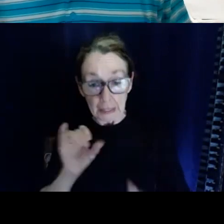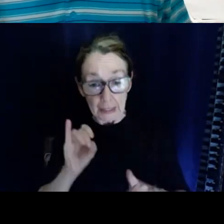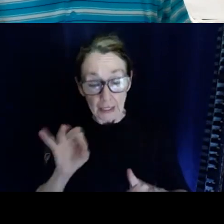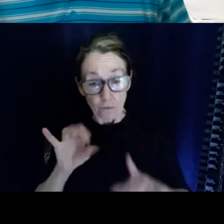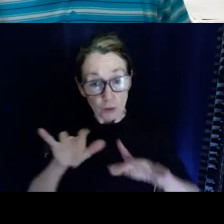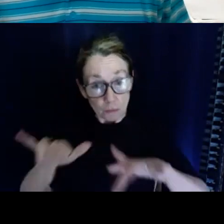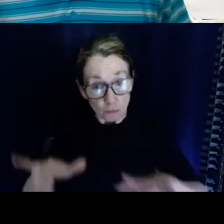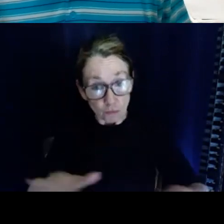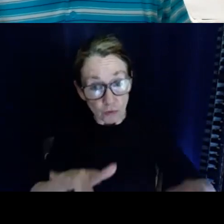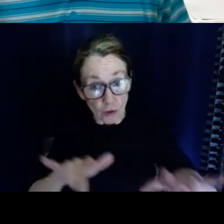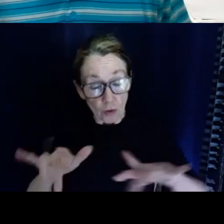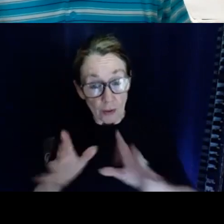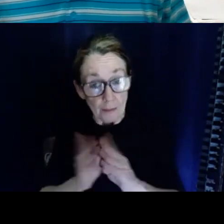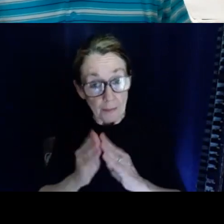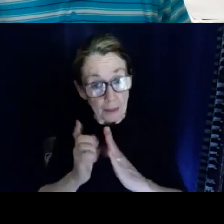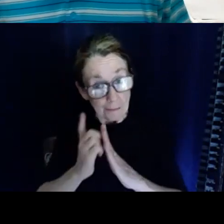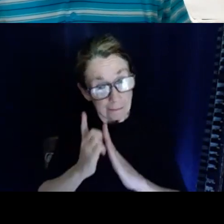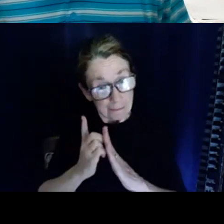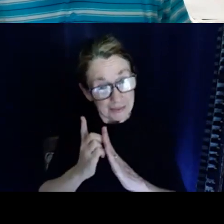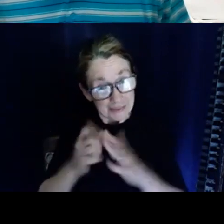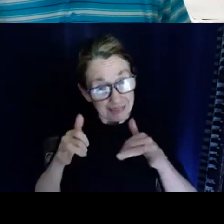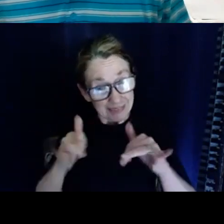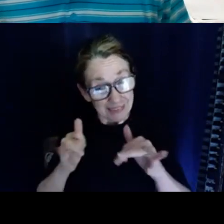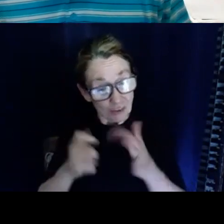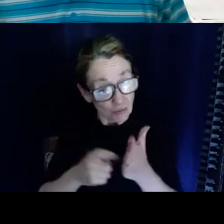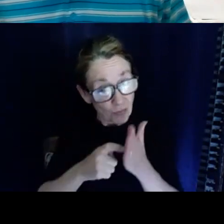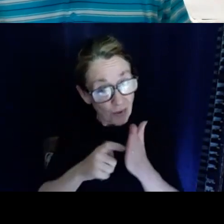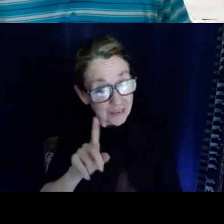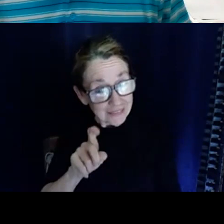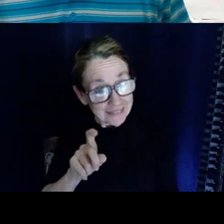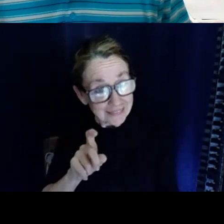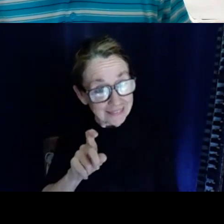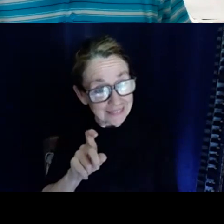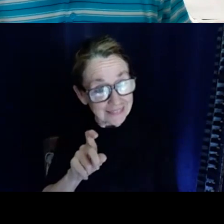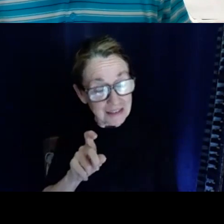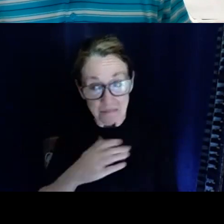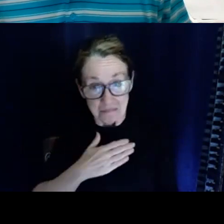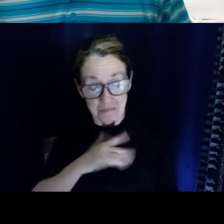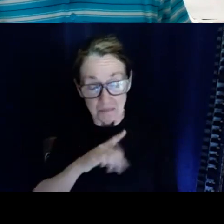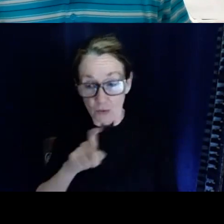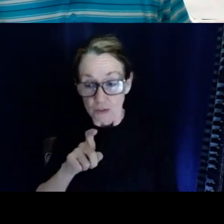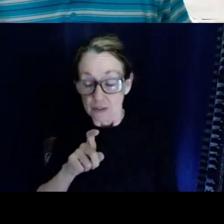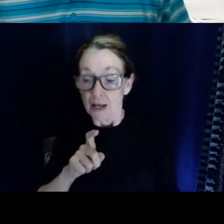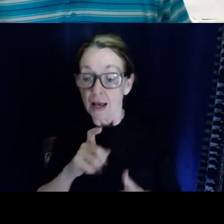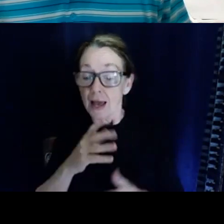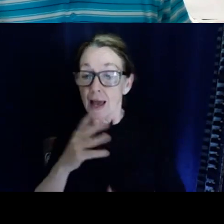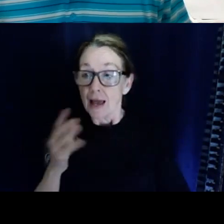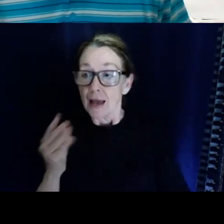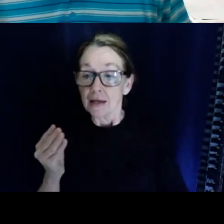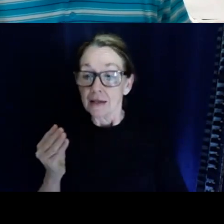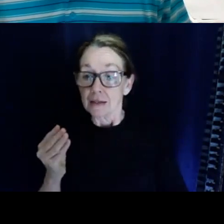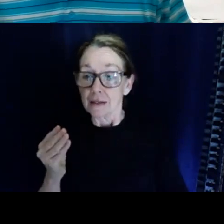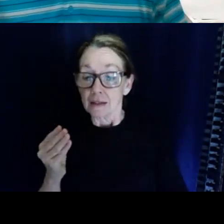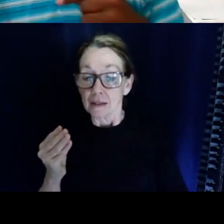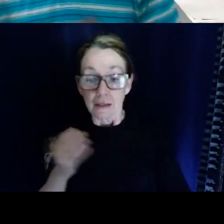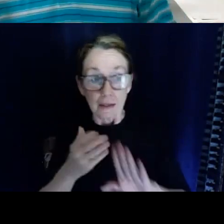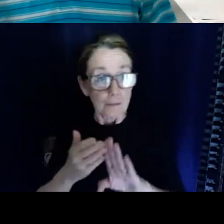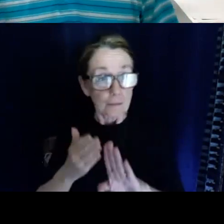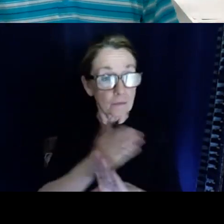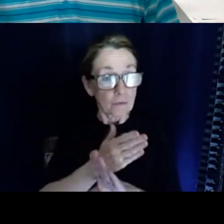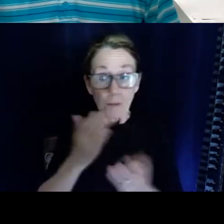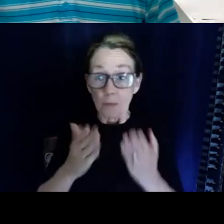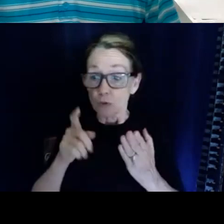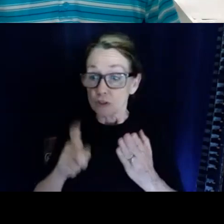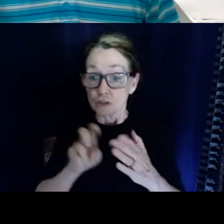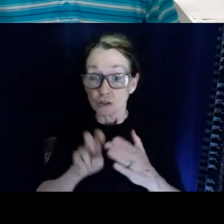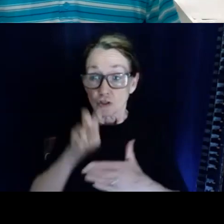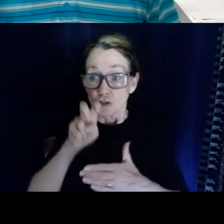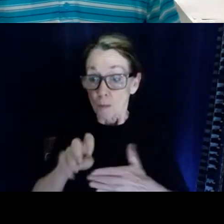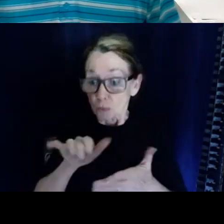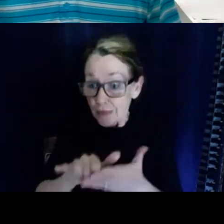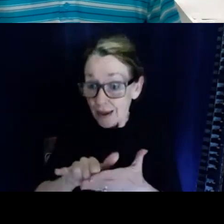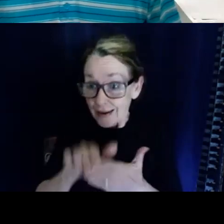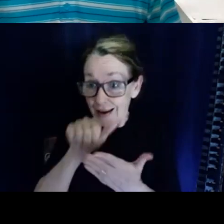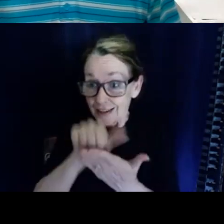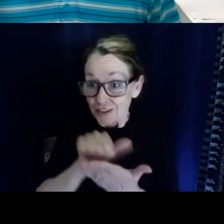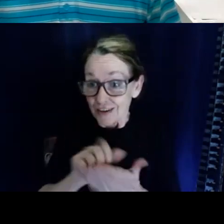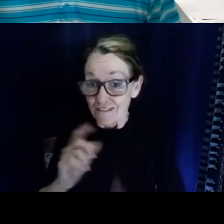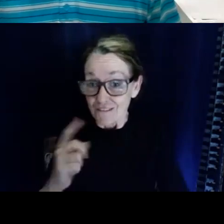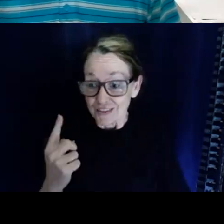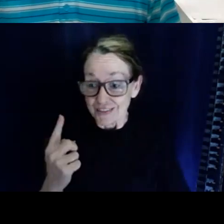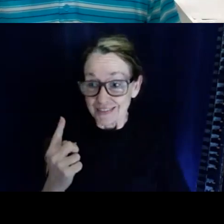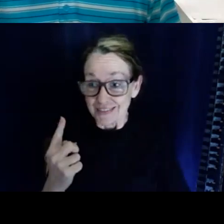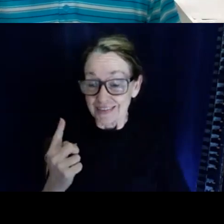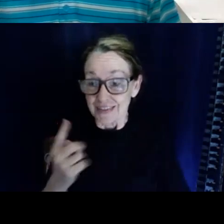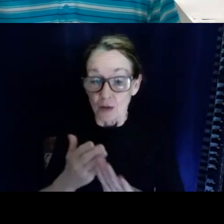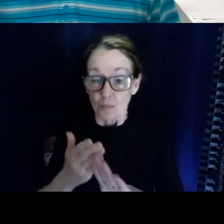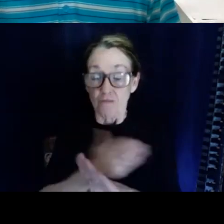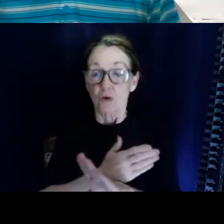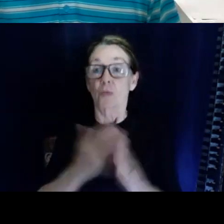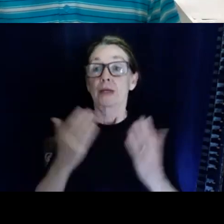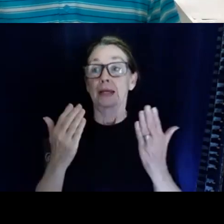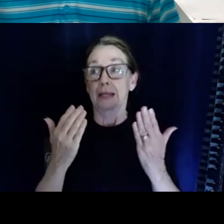IF WE'RE RECORDING THE MEETINGS, ARE MEETING MINUTES STILL REQUIRED? SO THAT'S ONE OF MY QUESTIONS.